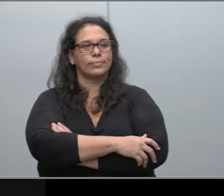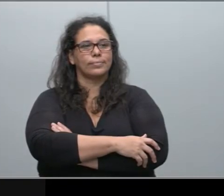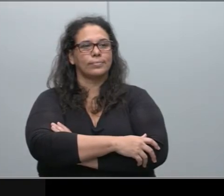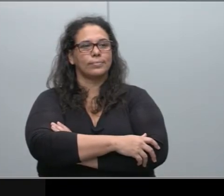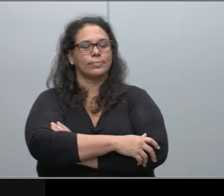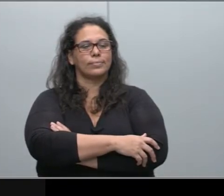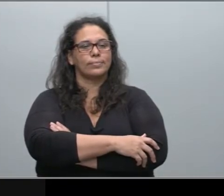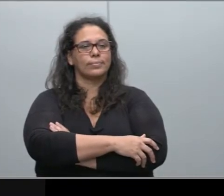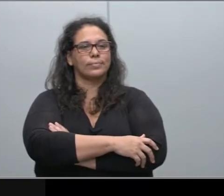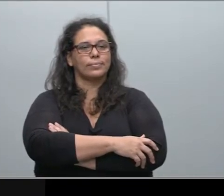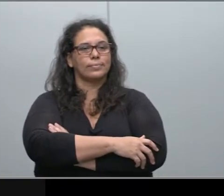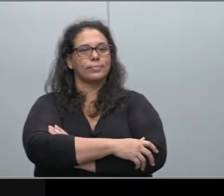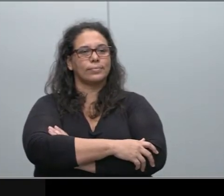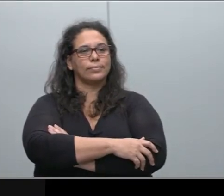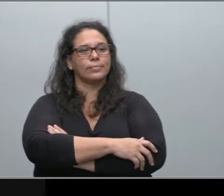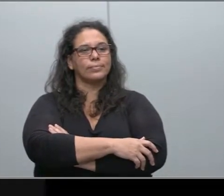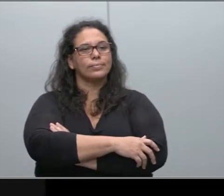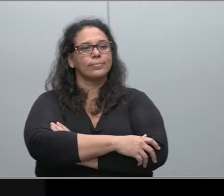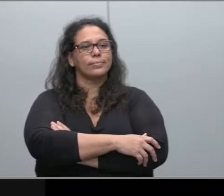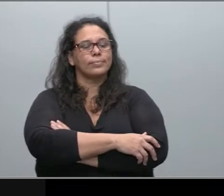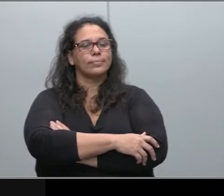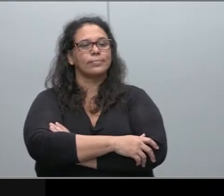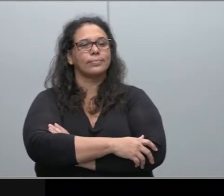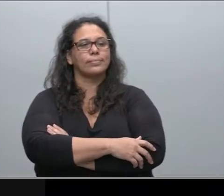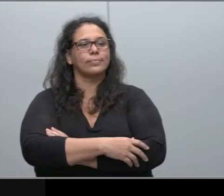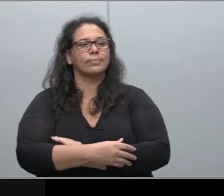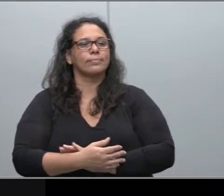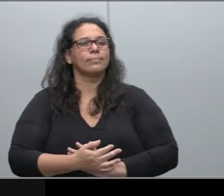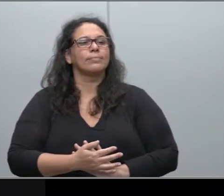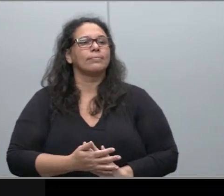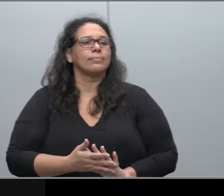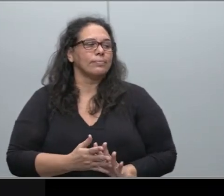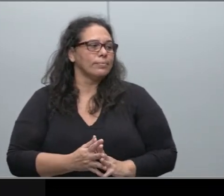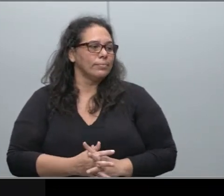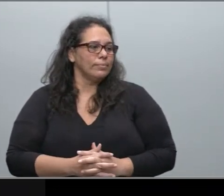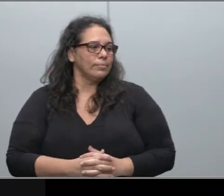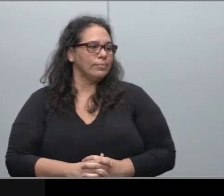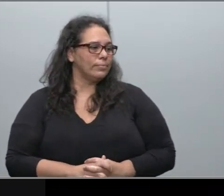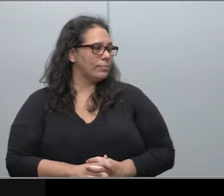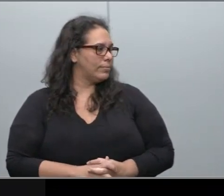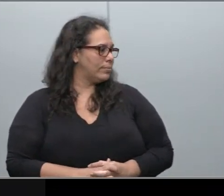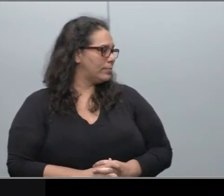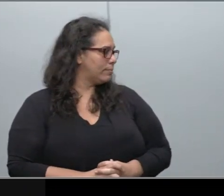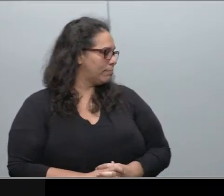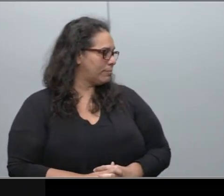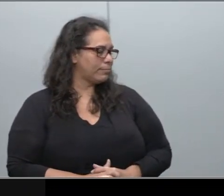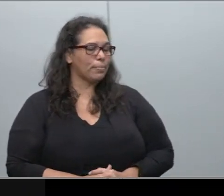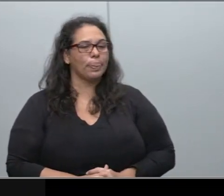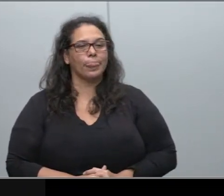but we also will be sharing this information with our OCIPD office department,